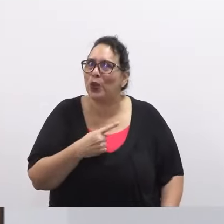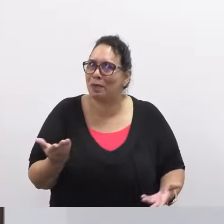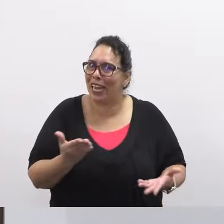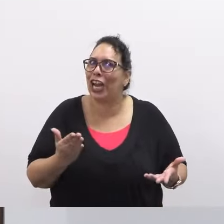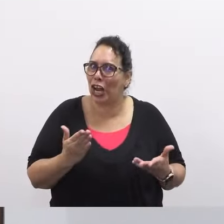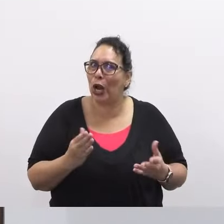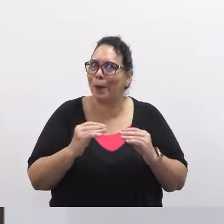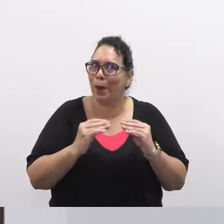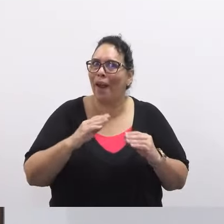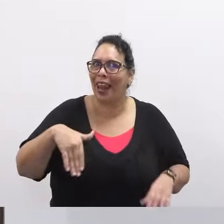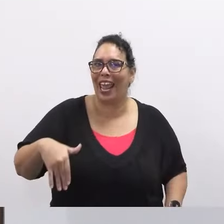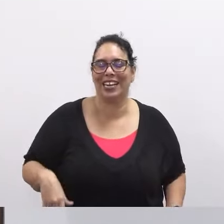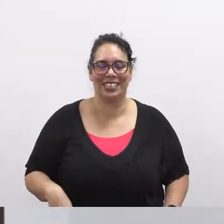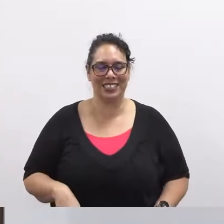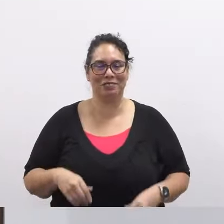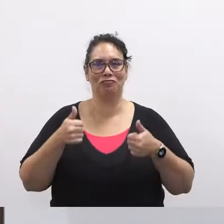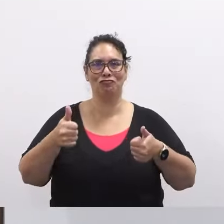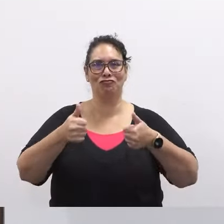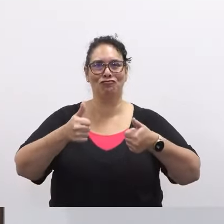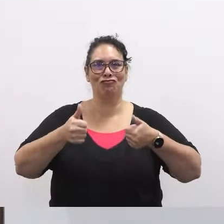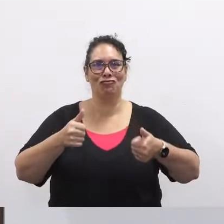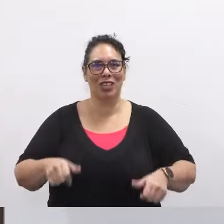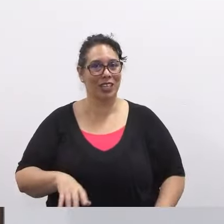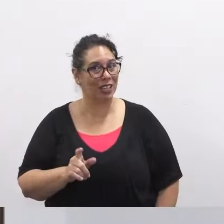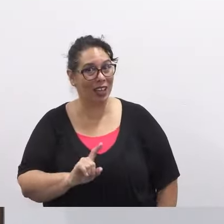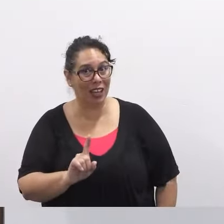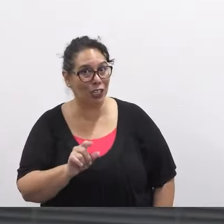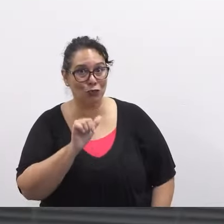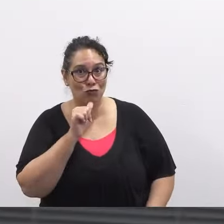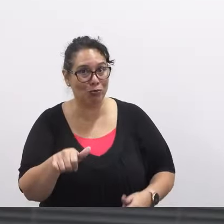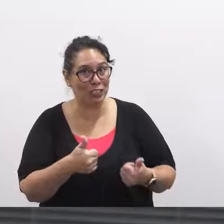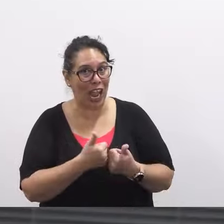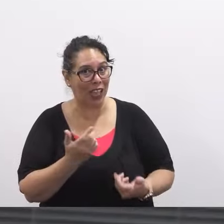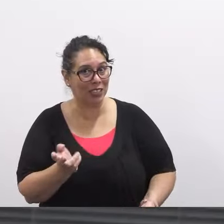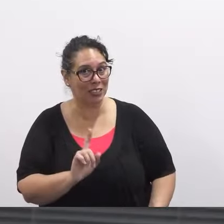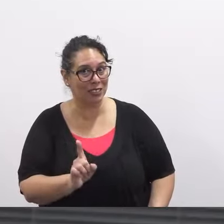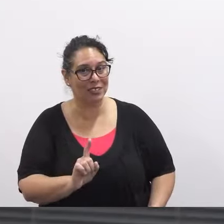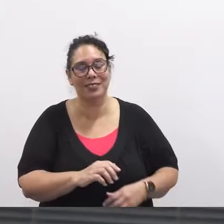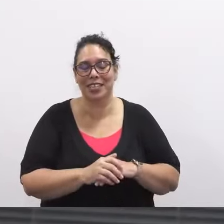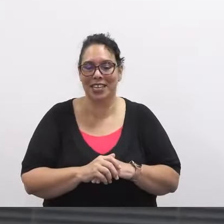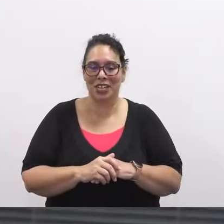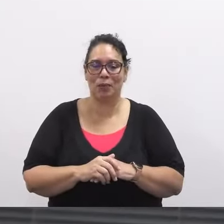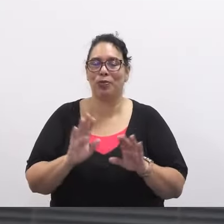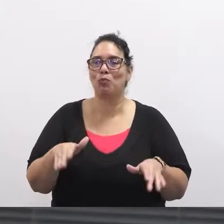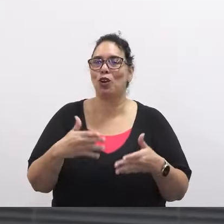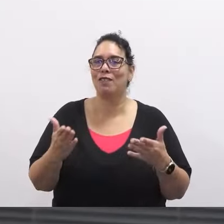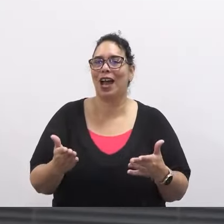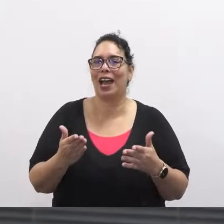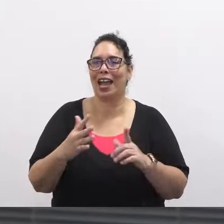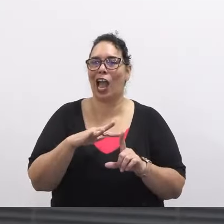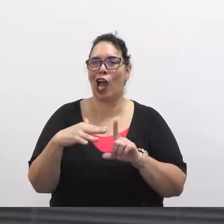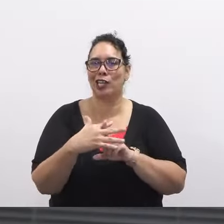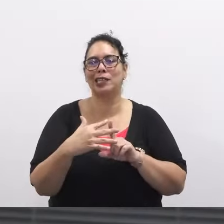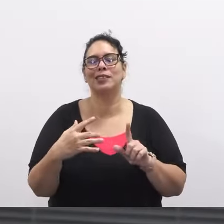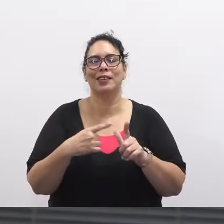This one's good. It's better not be a challenge to stay here late tonight, Mr. Miranda. So I'll provide a little context and then I'll jump into some of the highlights